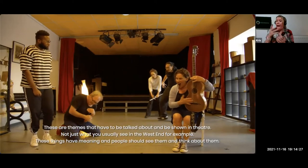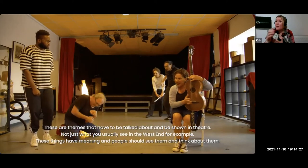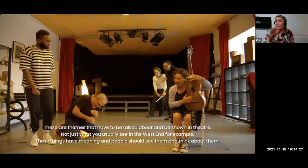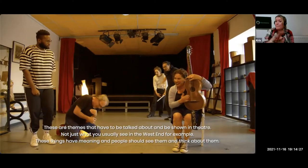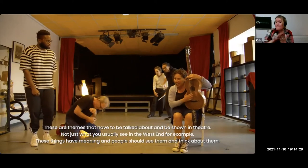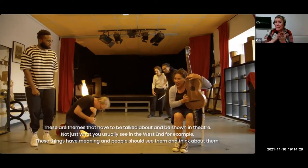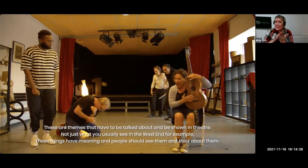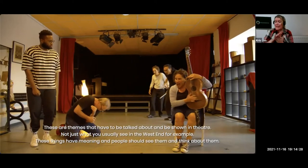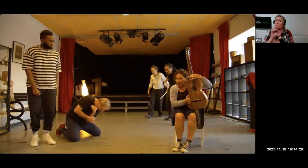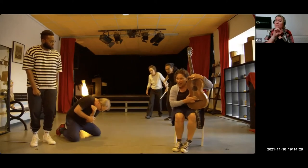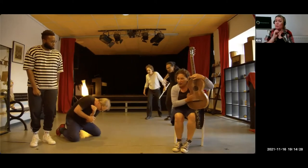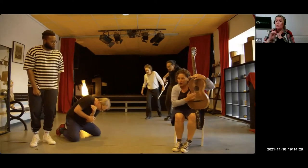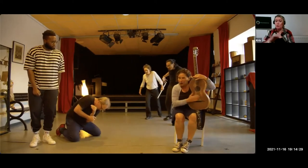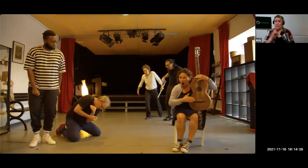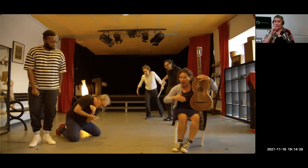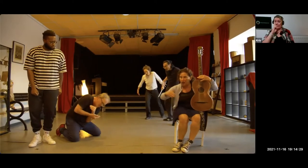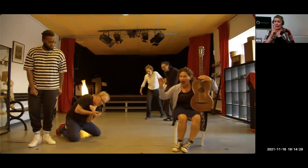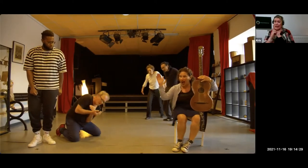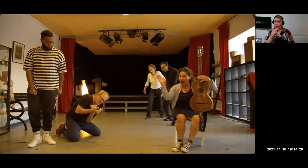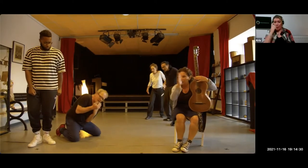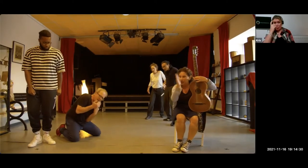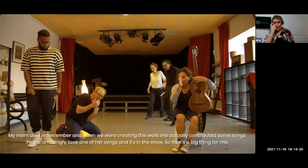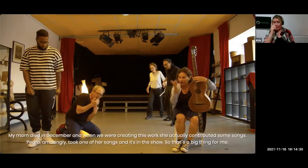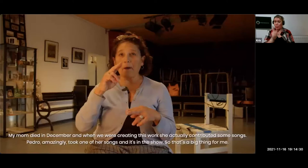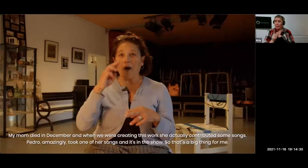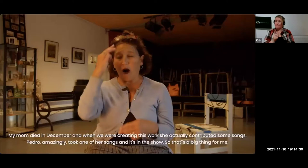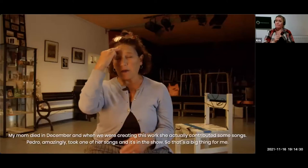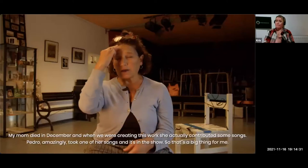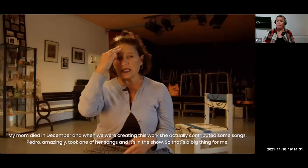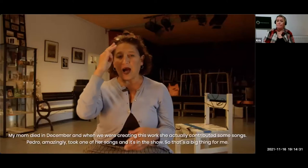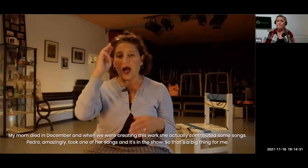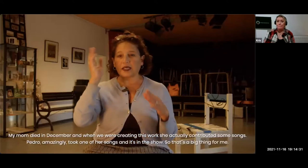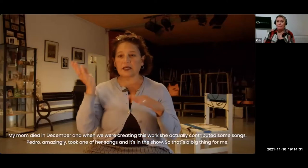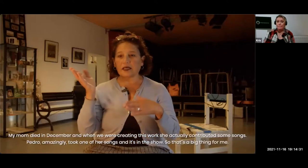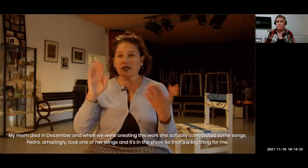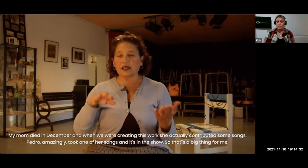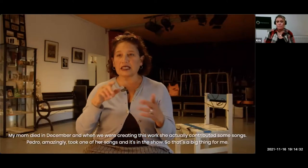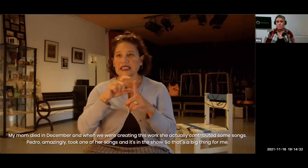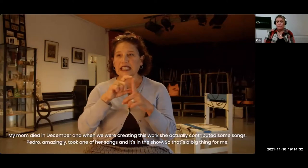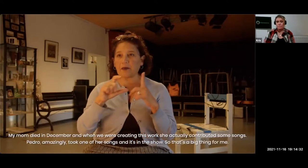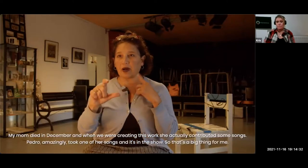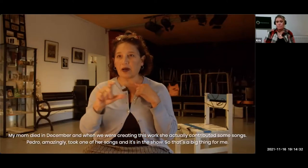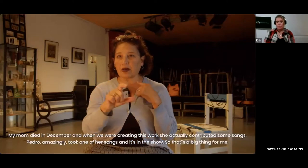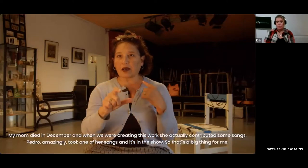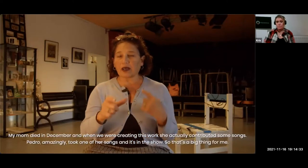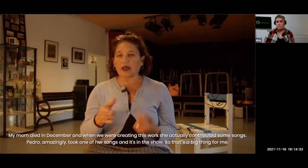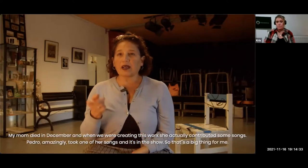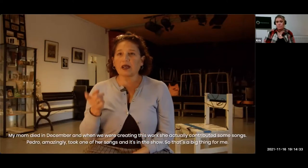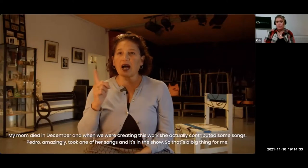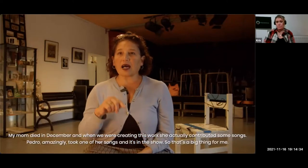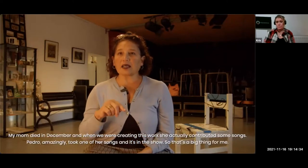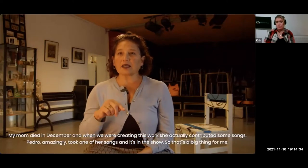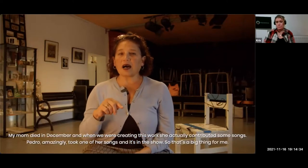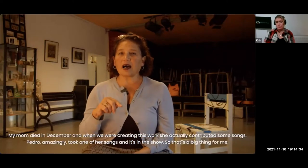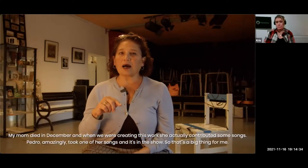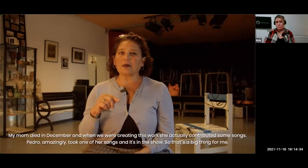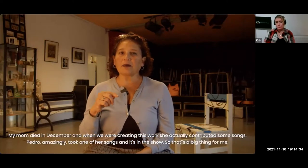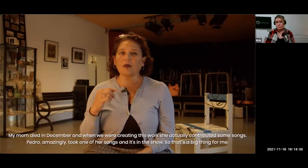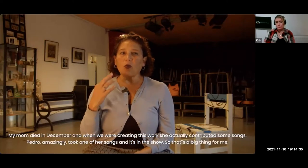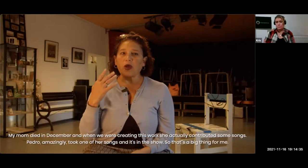daylight. Thinking of you at sun down. Talking of you when it is allowed. Who loves you? Who wants you? Who needs you? I do!